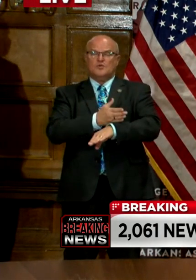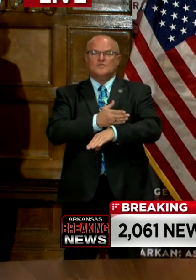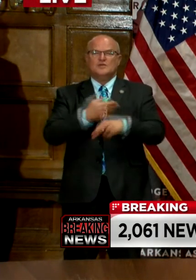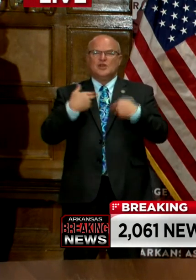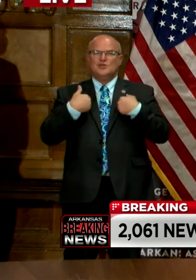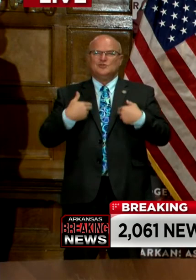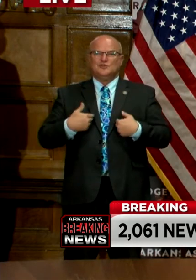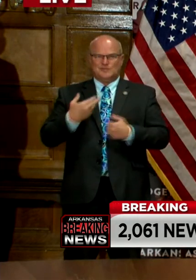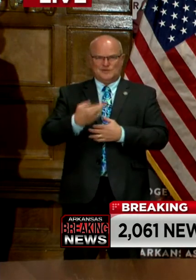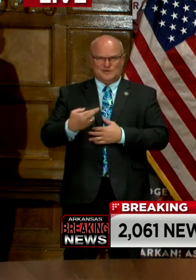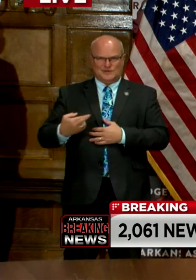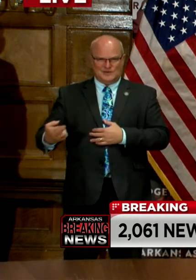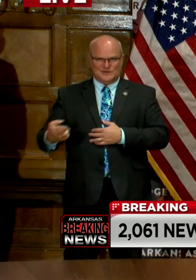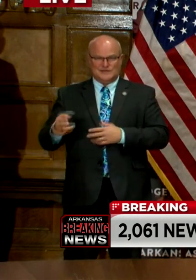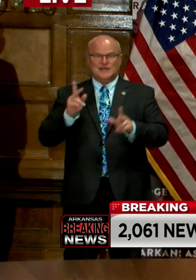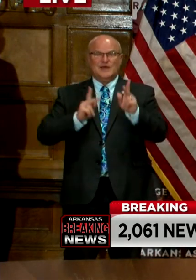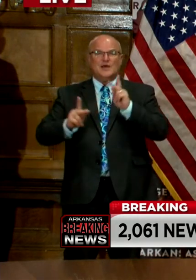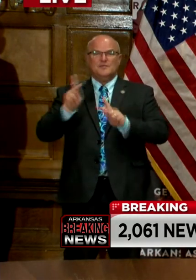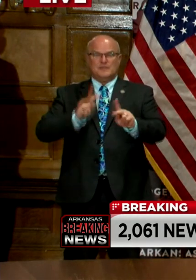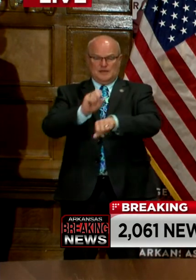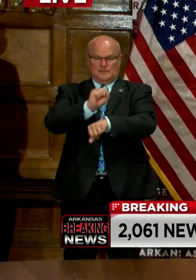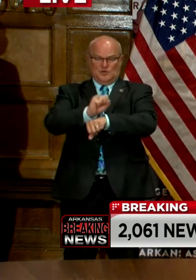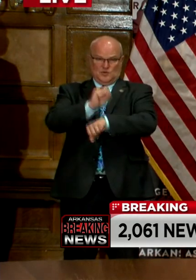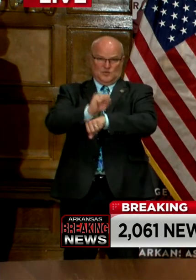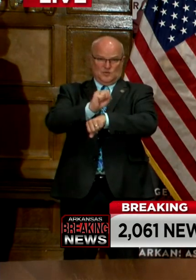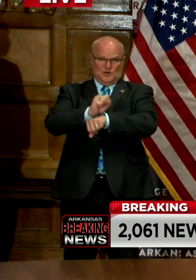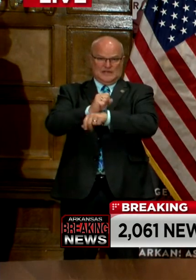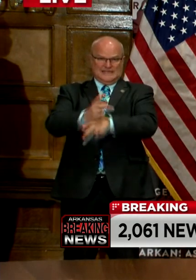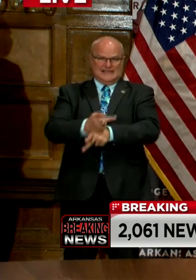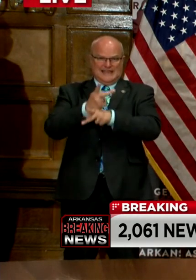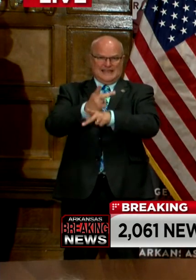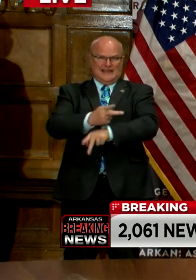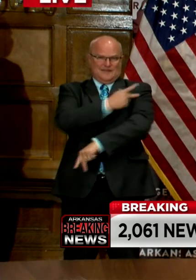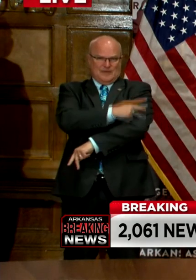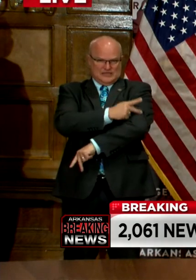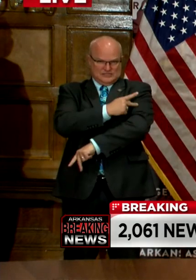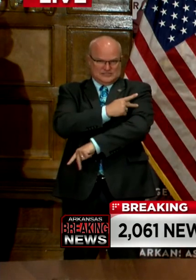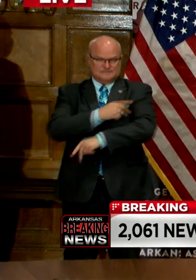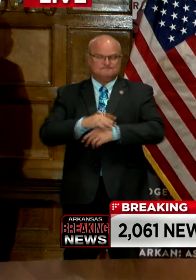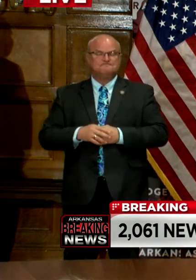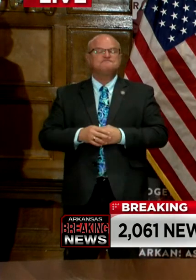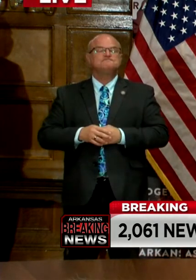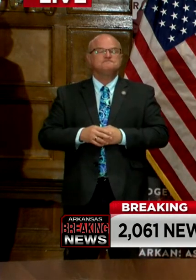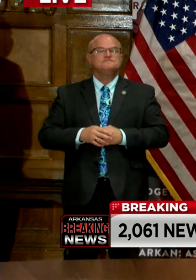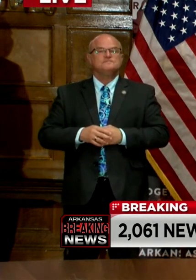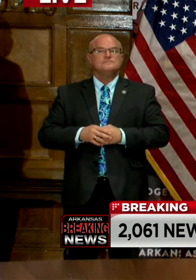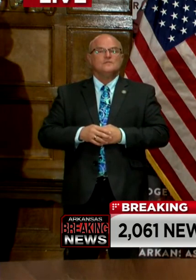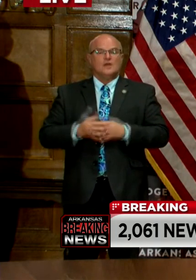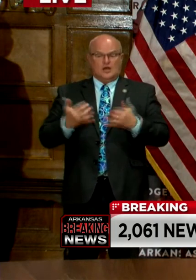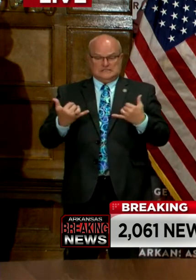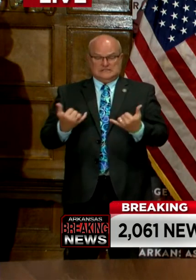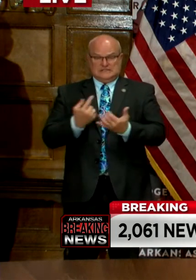IN THE SUBCOMMITTEE IN A SECOND RELATED TO HOW WE'RE IMPROVING HUMAN RESOURCES HAVING PEOPLE AT THE BEDSIDE ABLE TO TAKE CARE OF